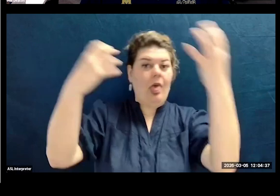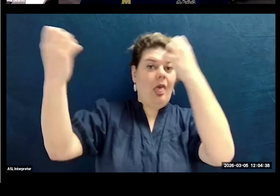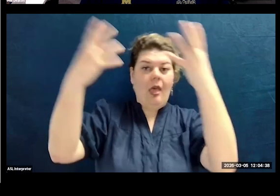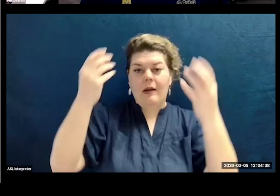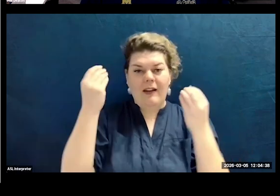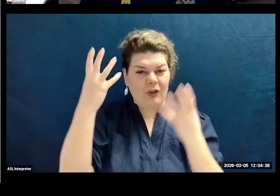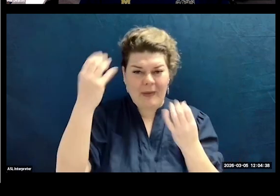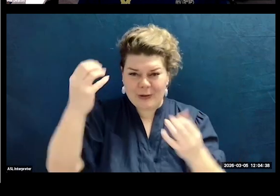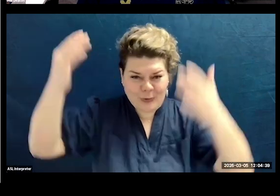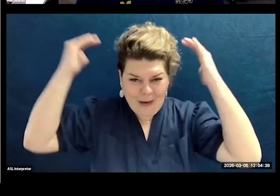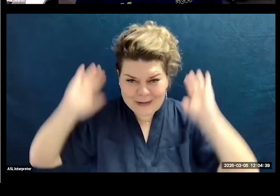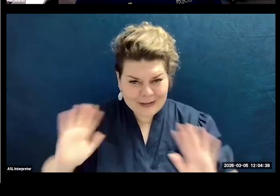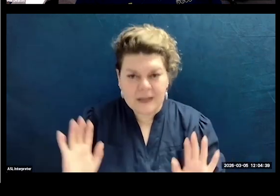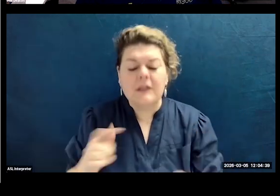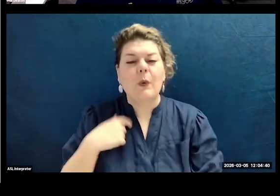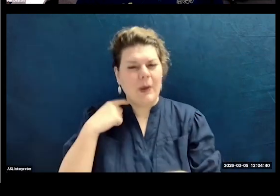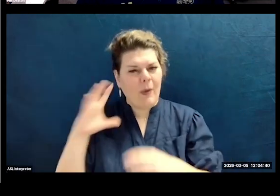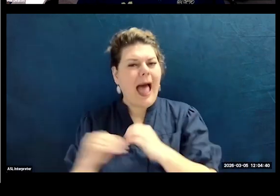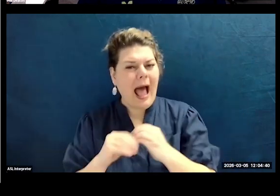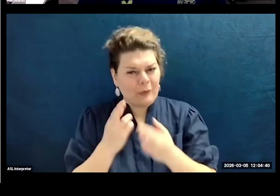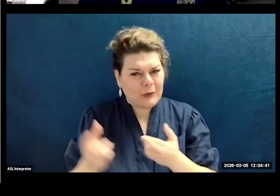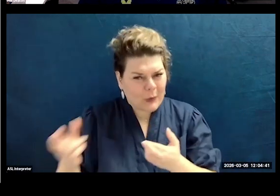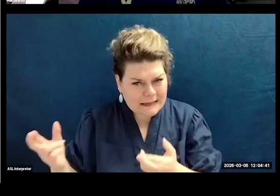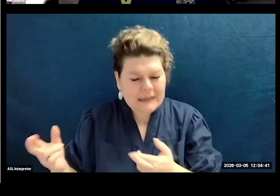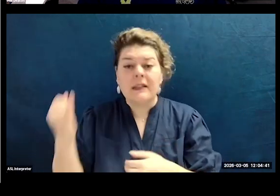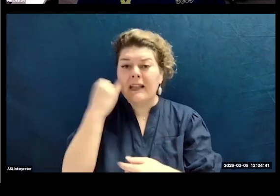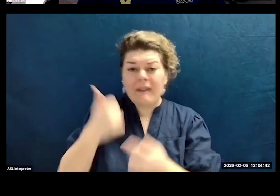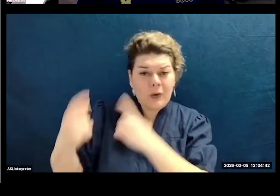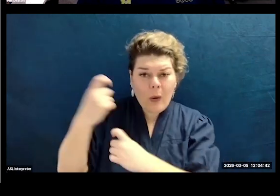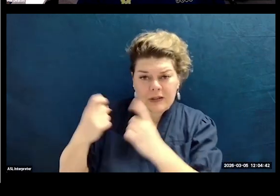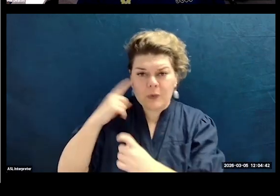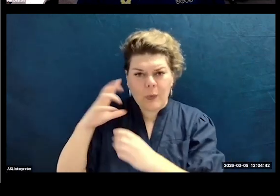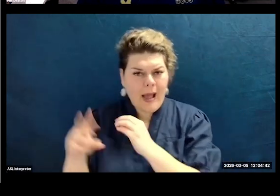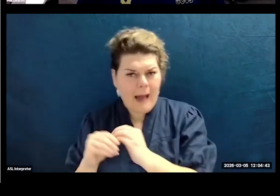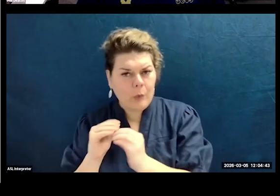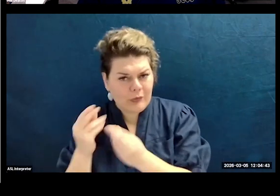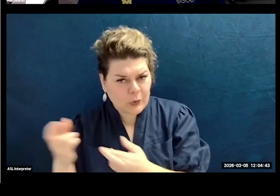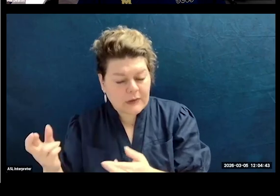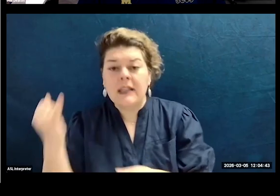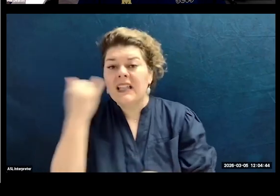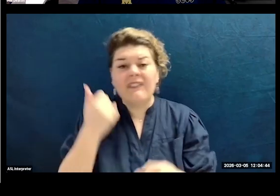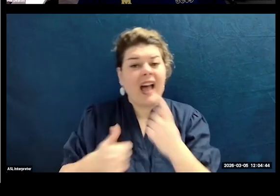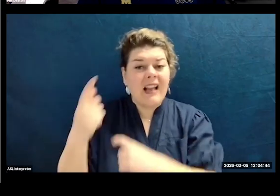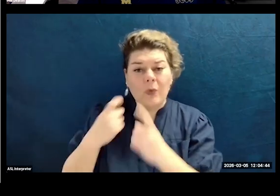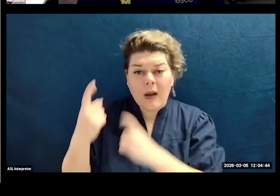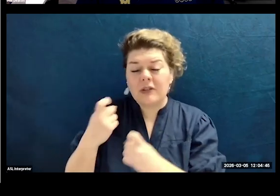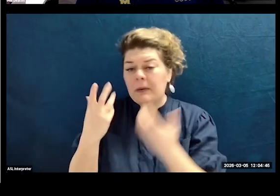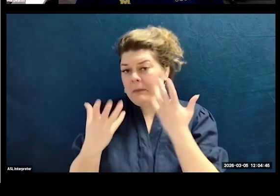So we're gonna continue to add resources as we receive questions. And if we do receive questions that are pertaining to content that we may cover in part two,